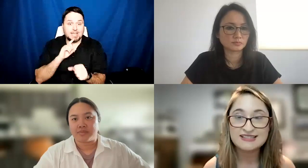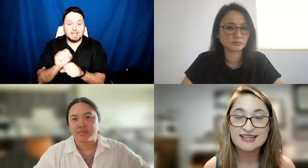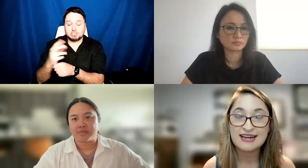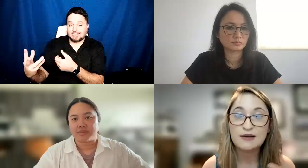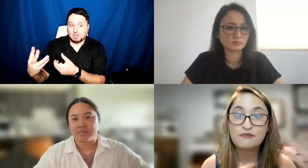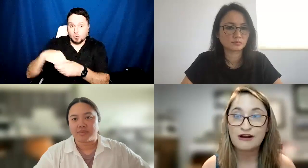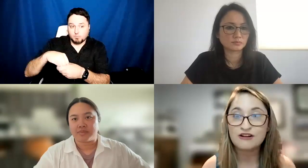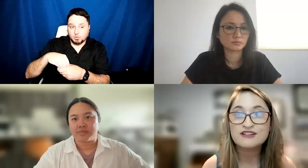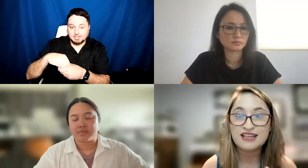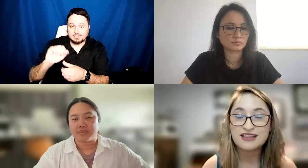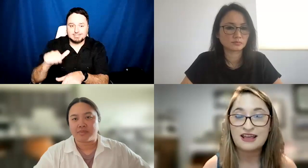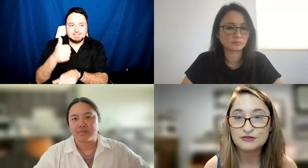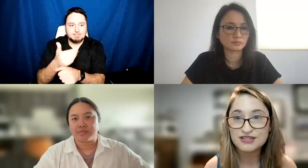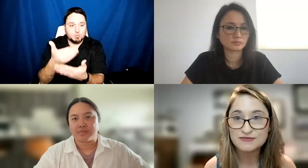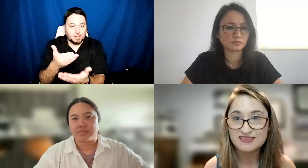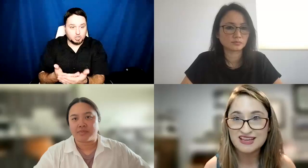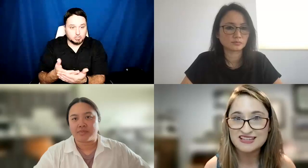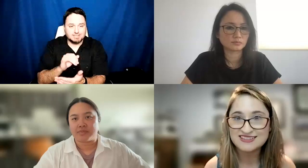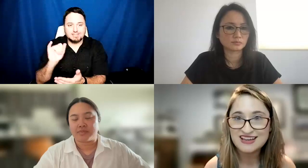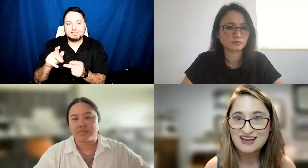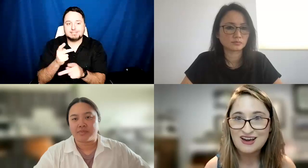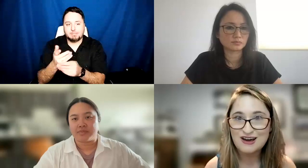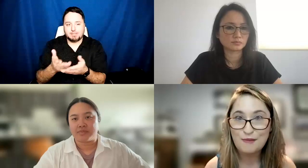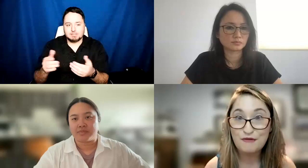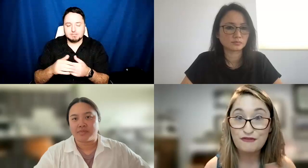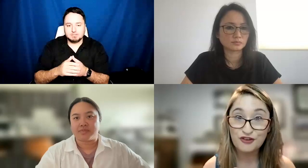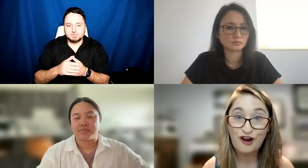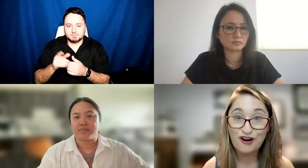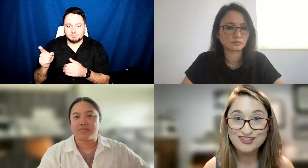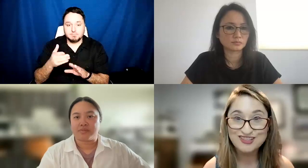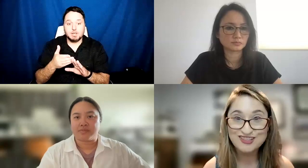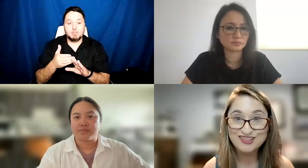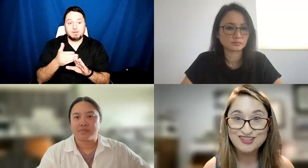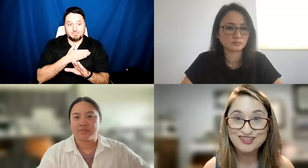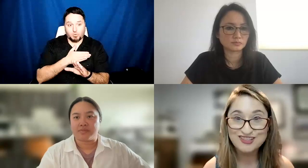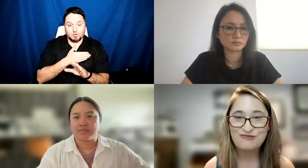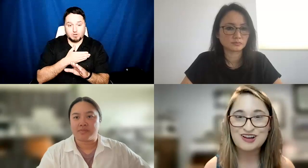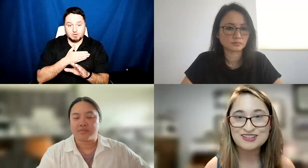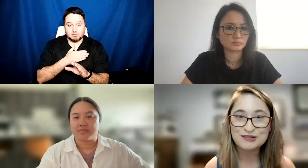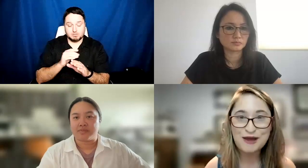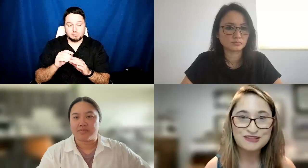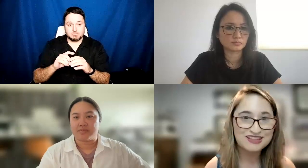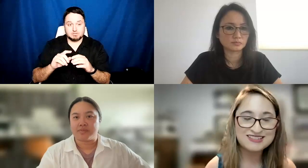and setting up records and those types of things. Before the call started, we talked a little bit about